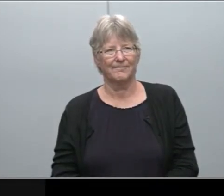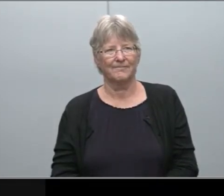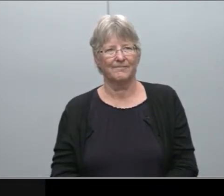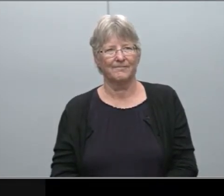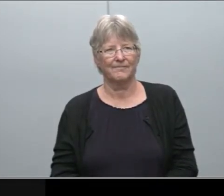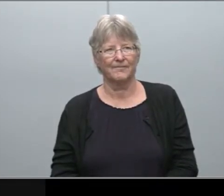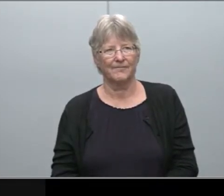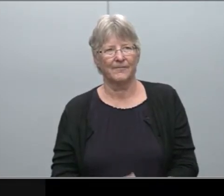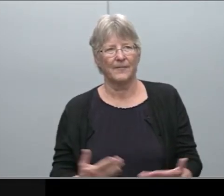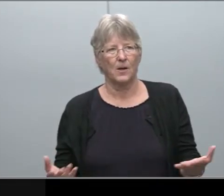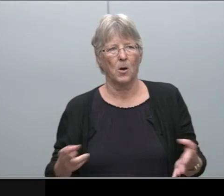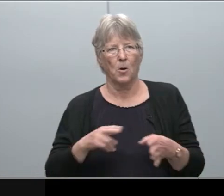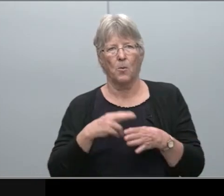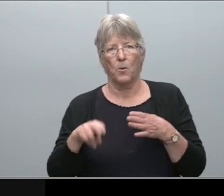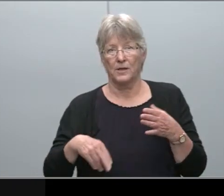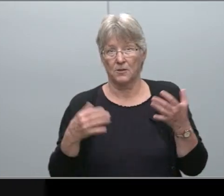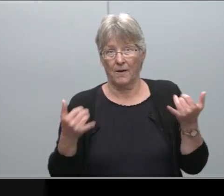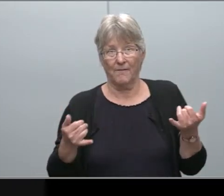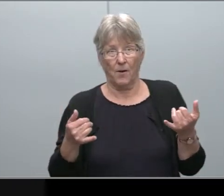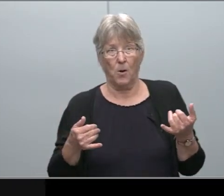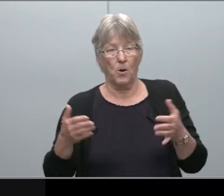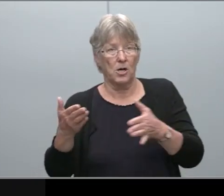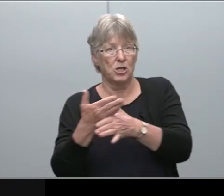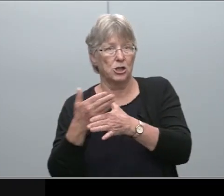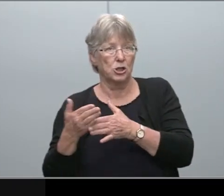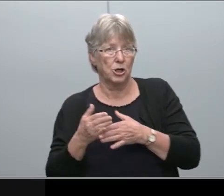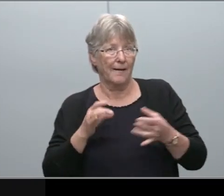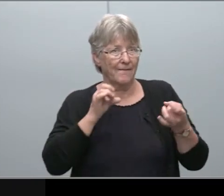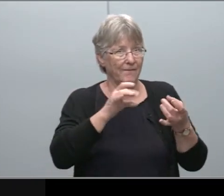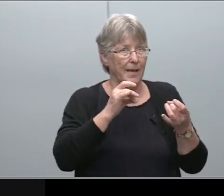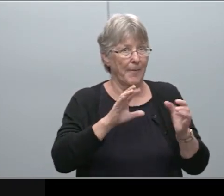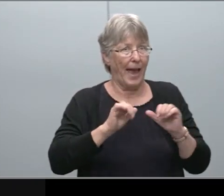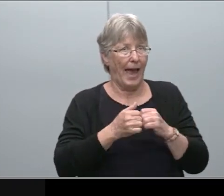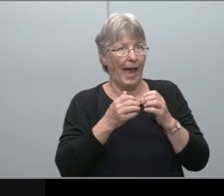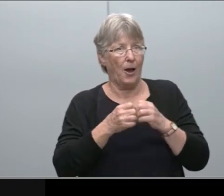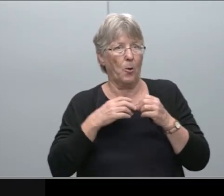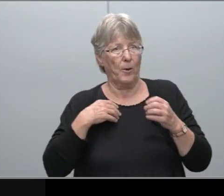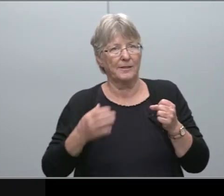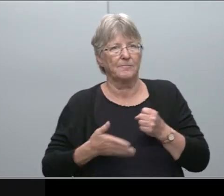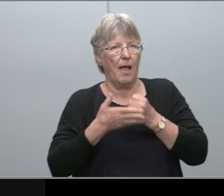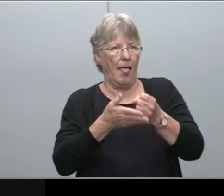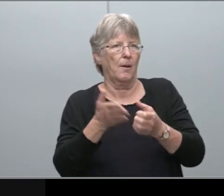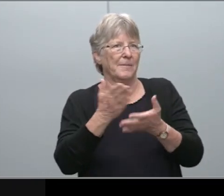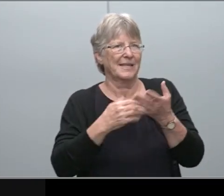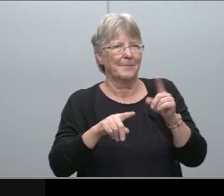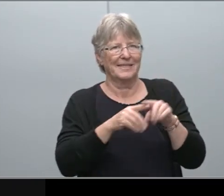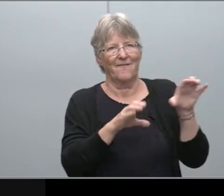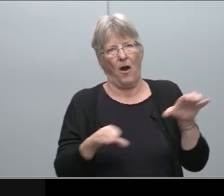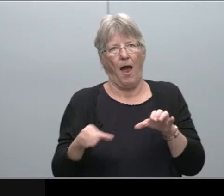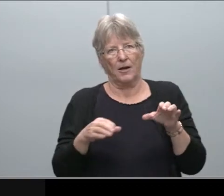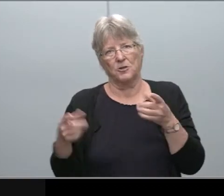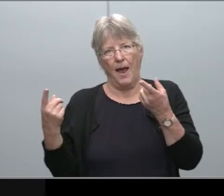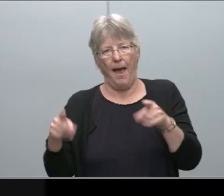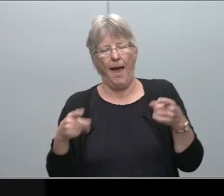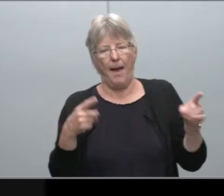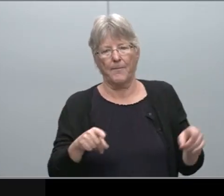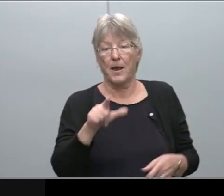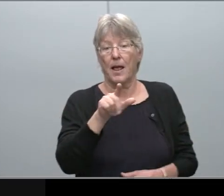We have deployed a Thought Exchange to the community as a whole. We are, we've held one of two community forums.